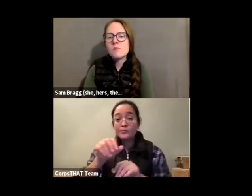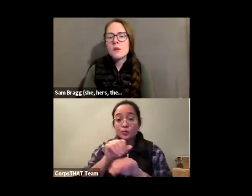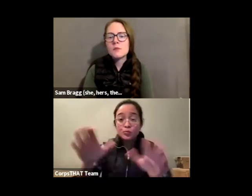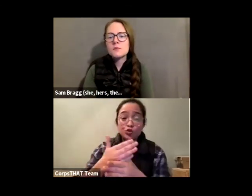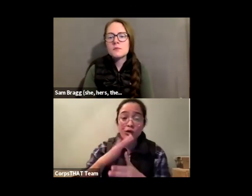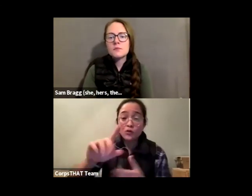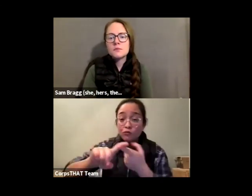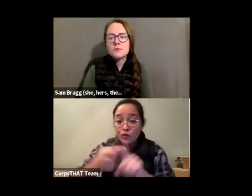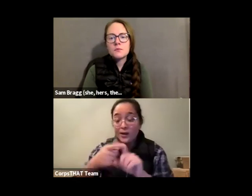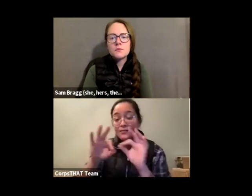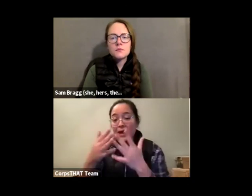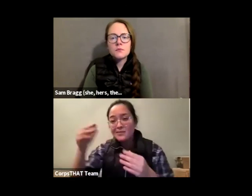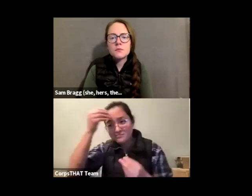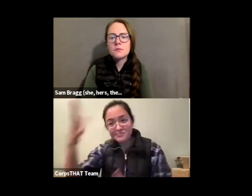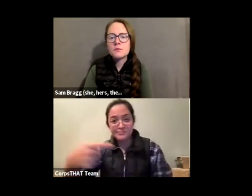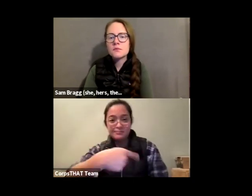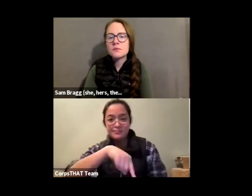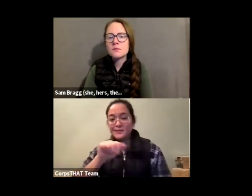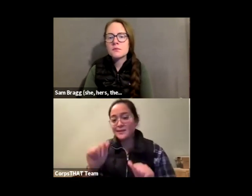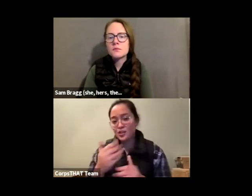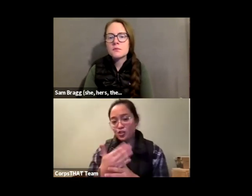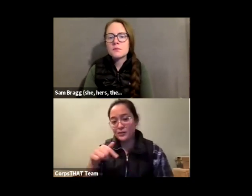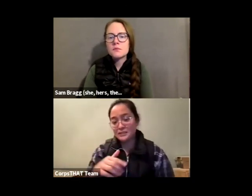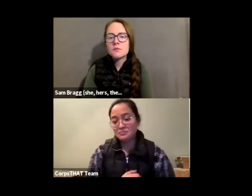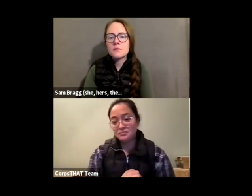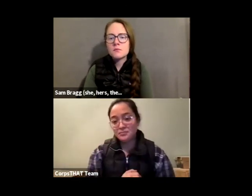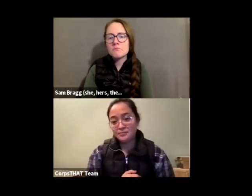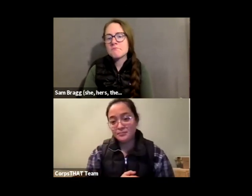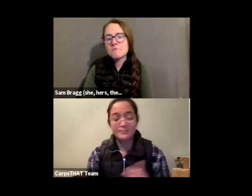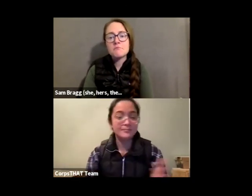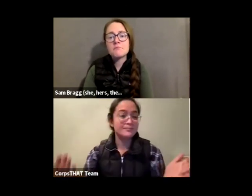well as the captions to YouTube so if you have any friends or family members who are